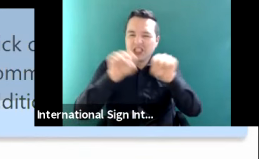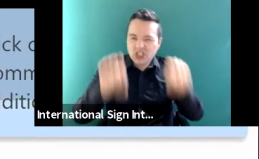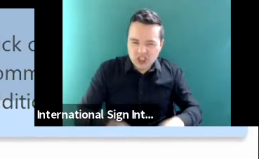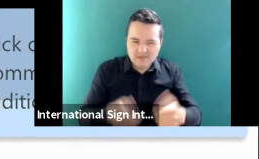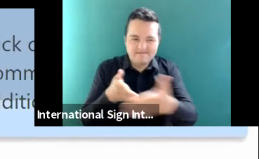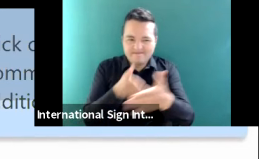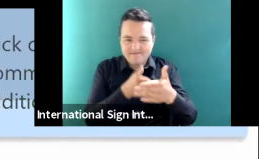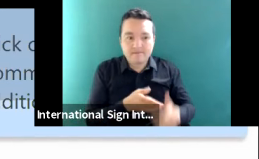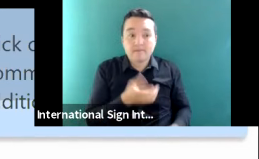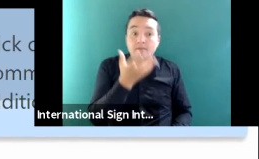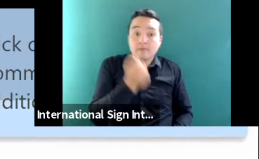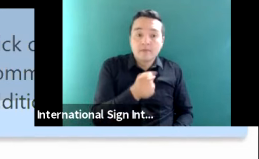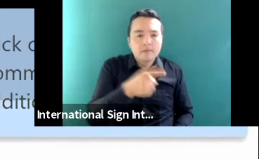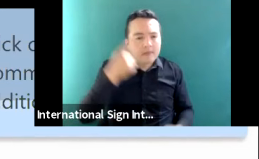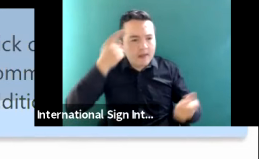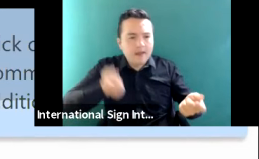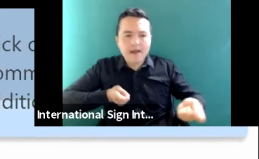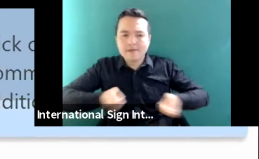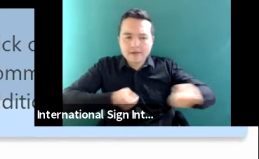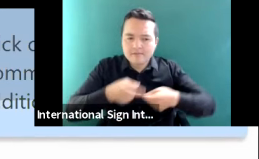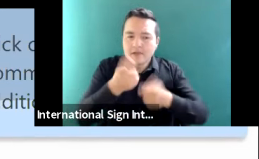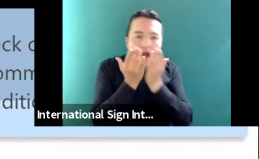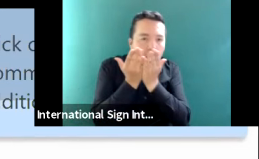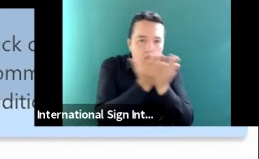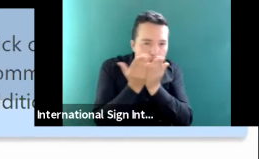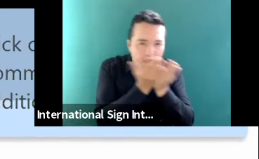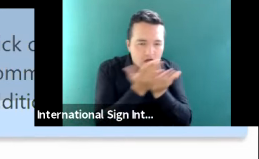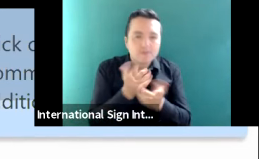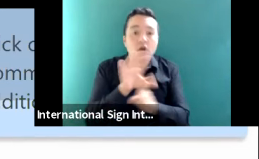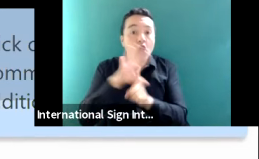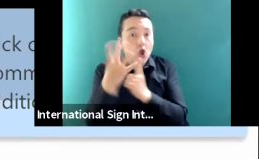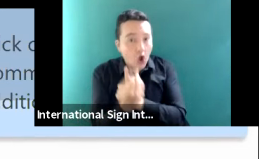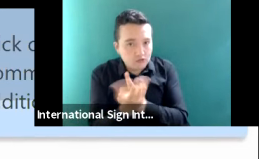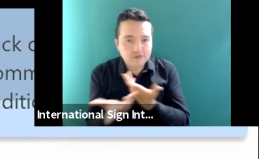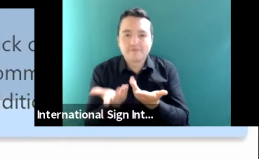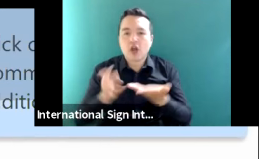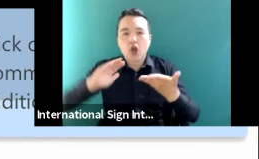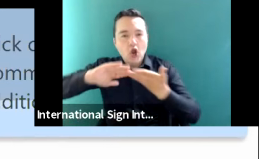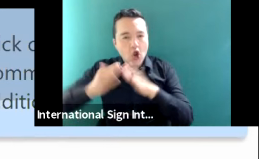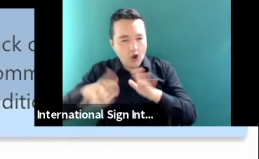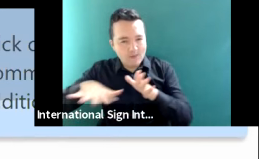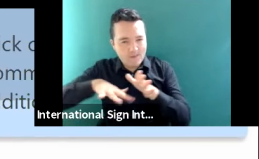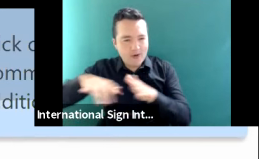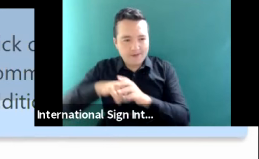We have two focuses.